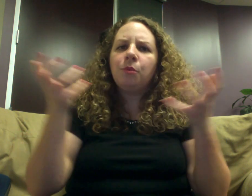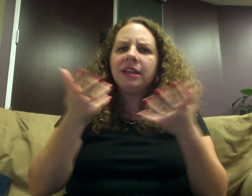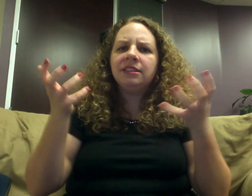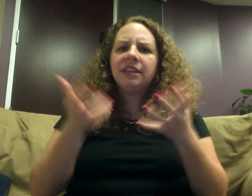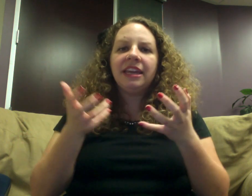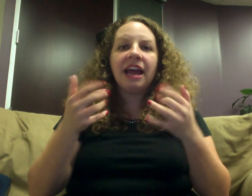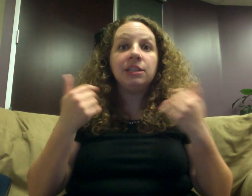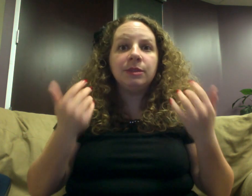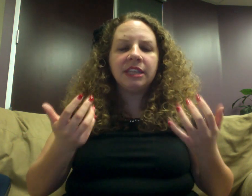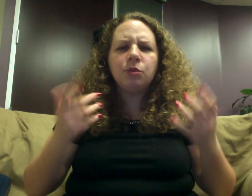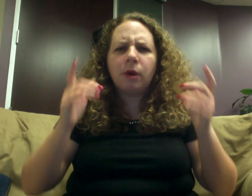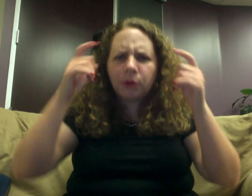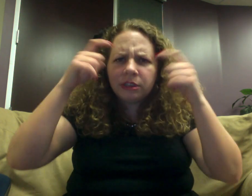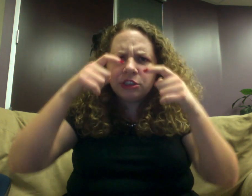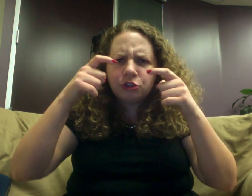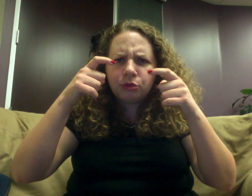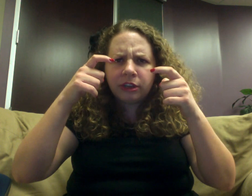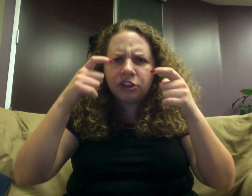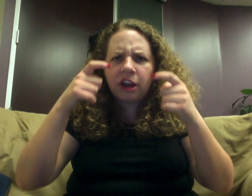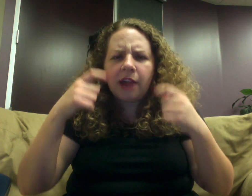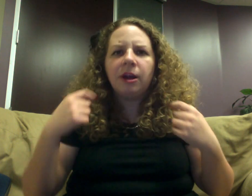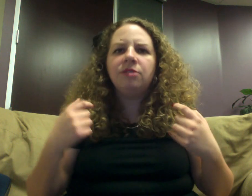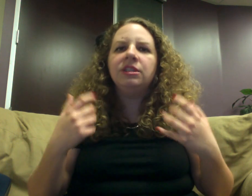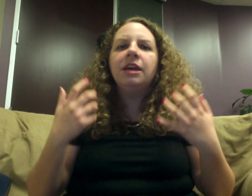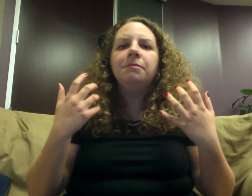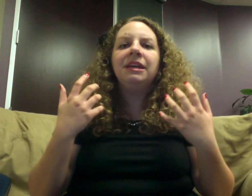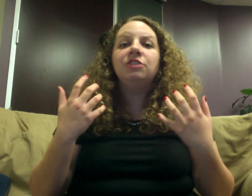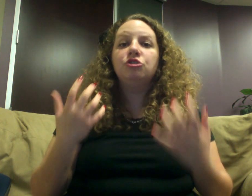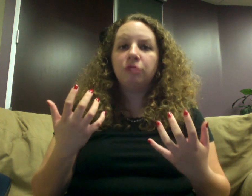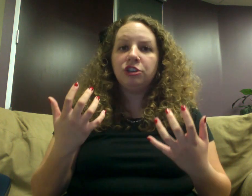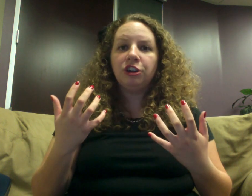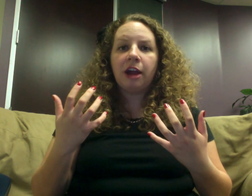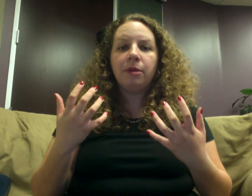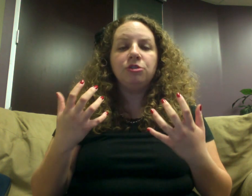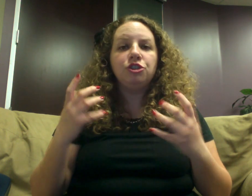And as we sign WHAT we're going to scrunch our eyebrows because scrunching our eyebrows